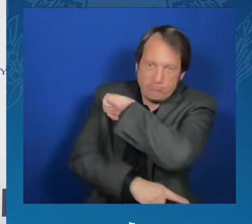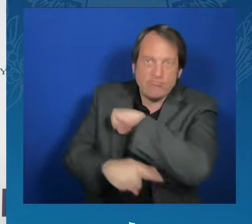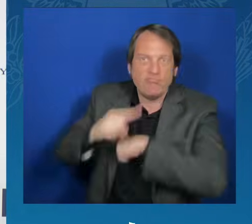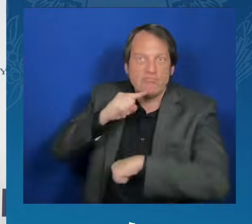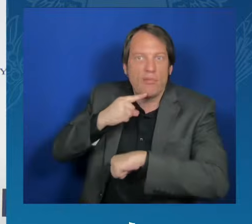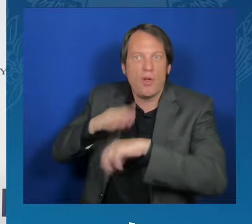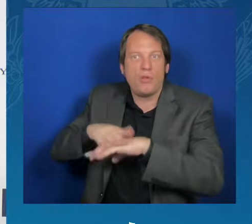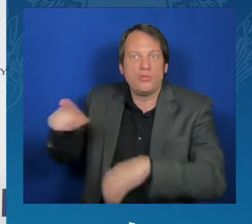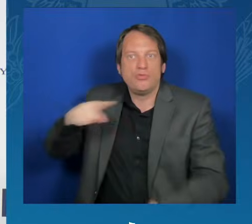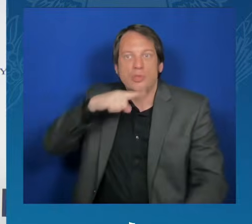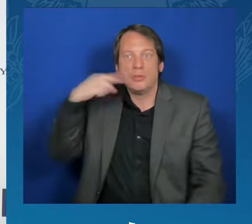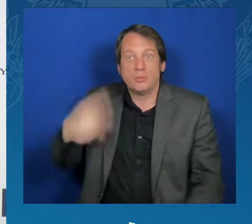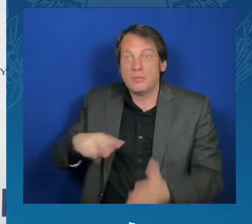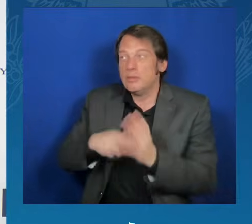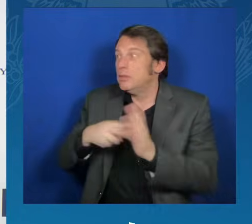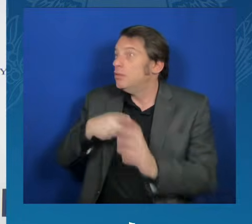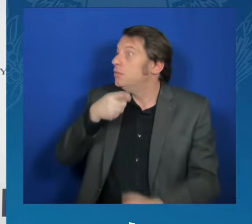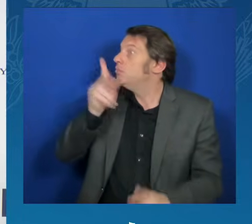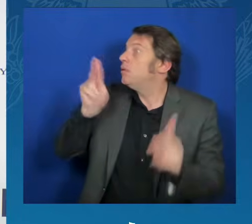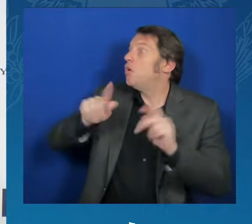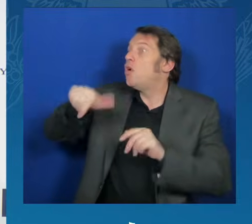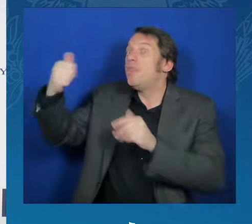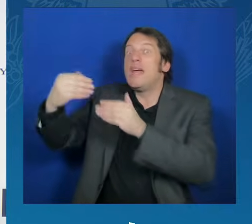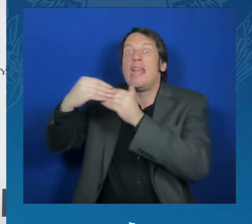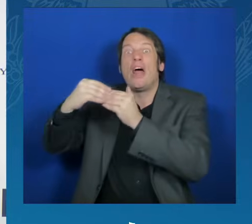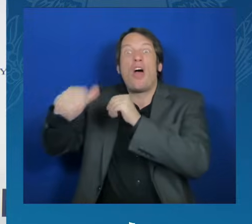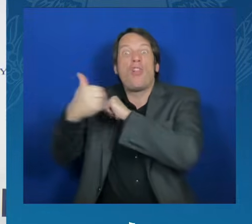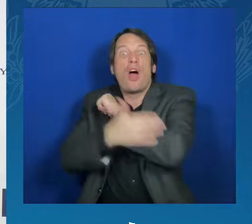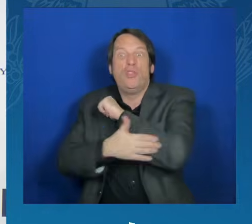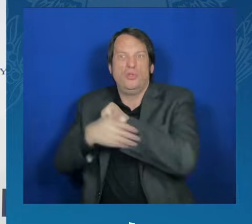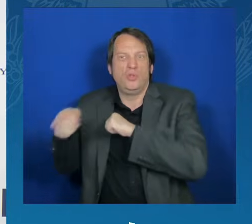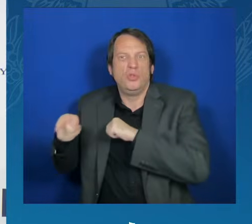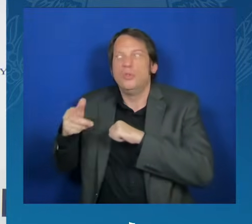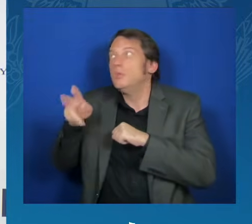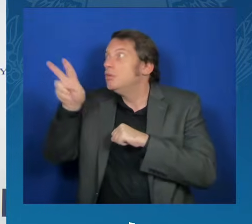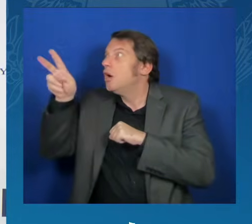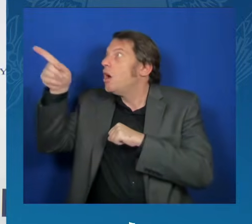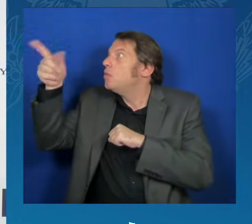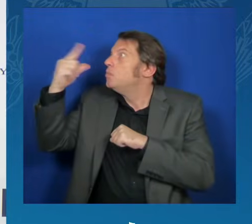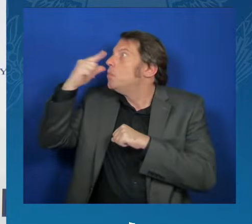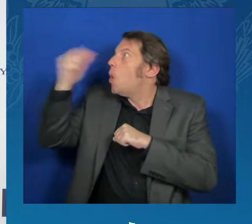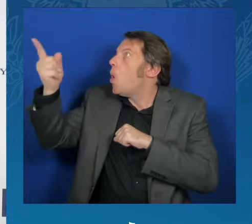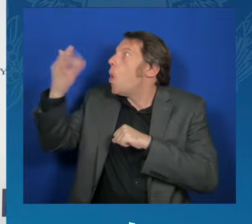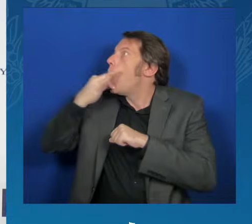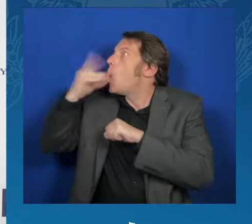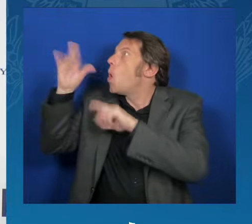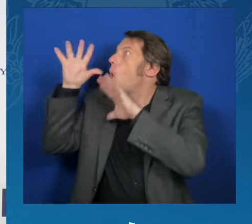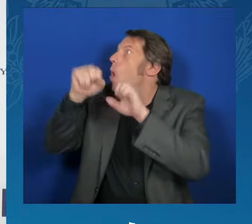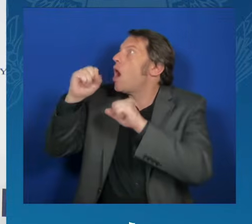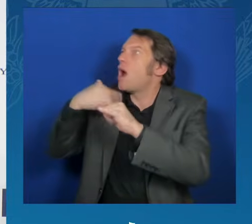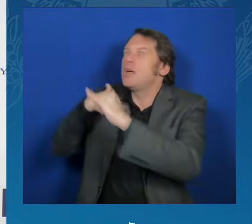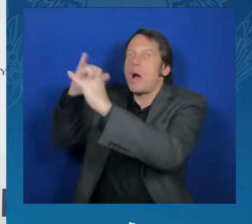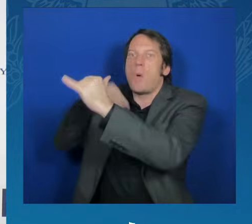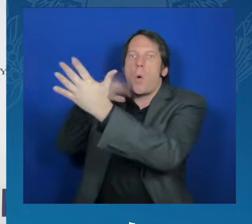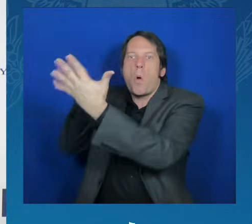because you see, they will be watching -- they are watching and drawing lessons.